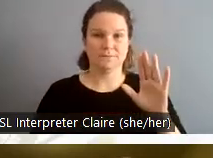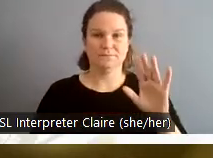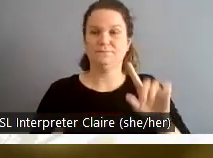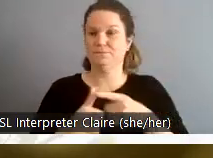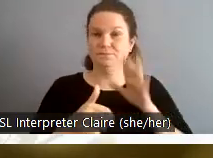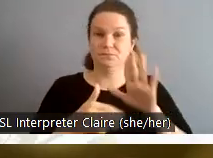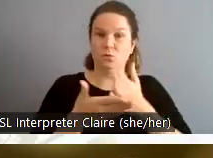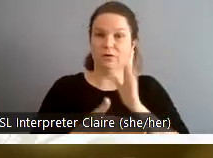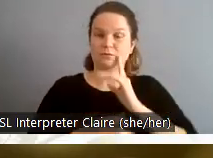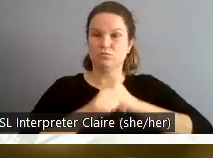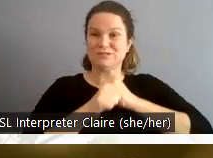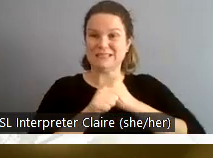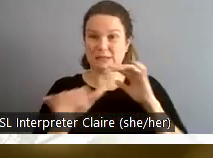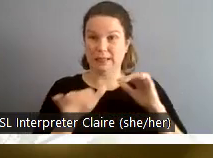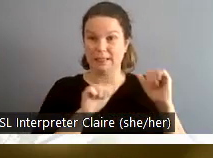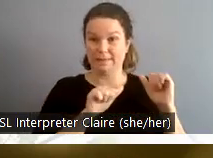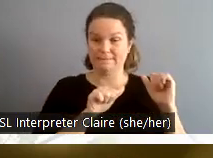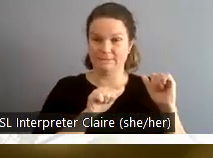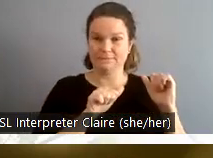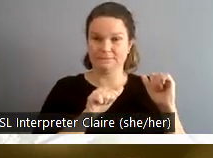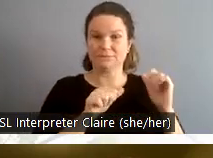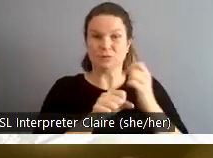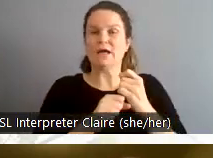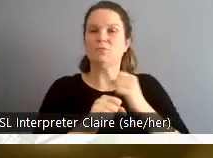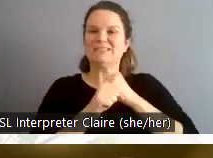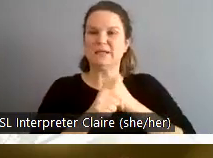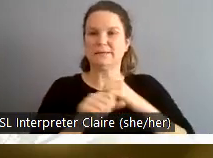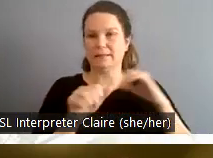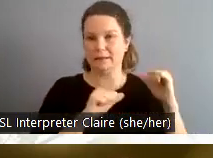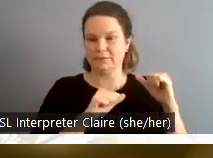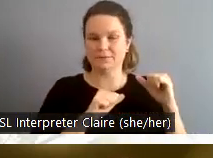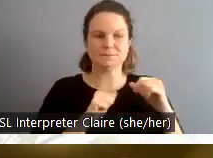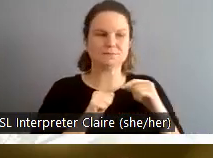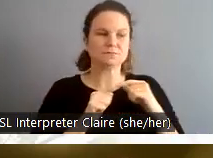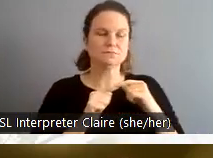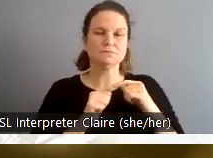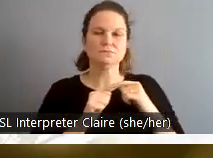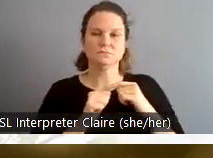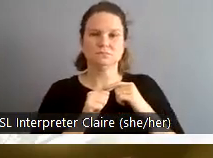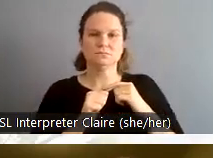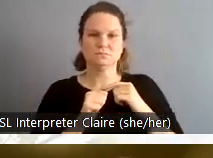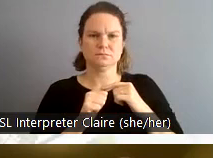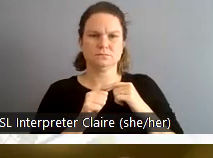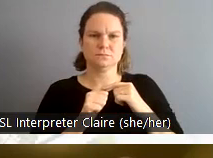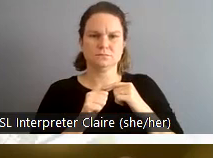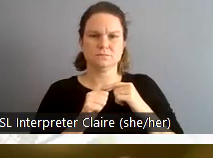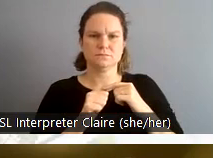leave- I'm sorry, to receive protected leave. And Manuel, I thought all these